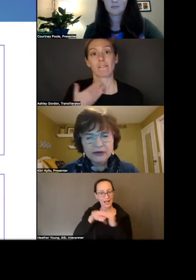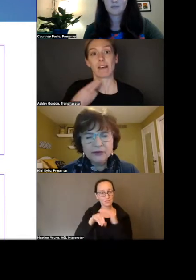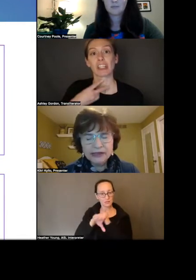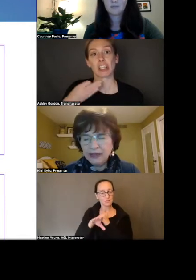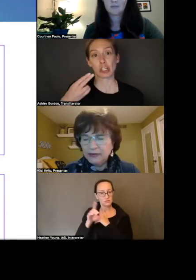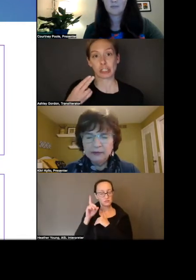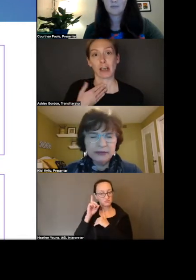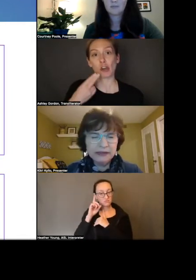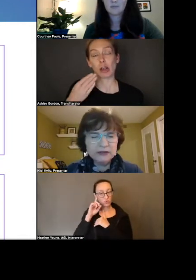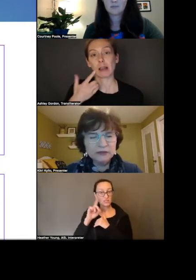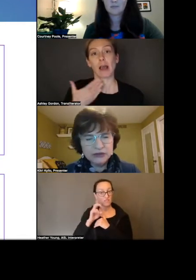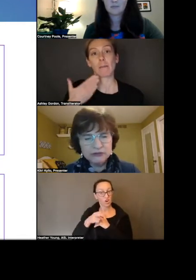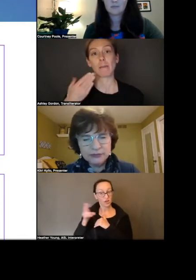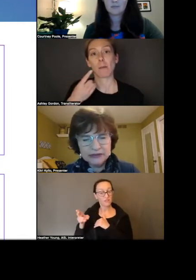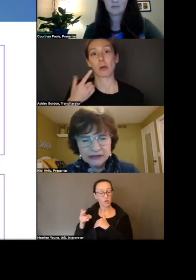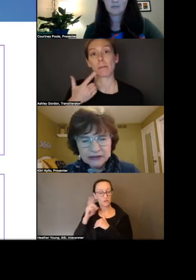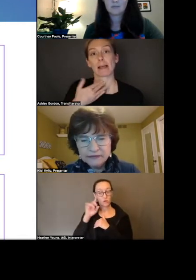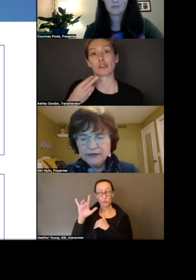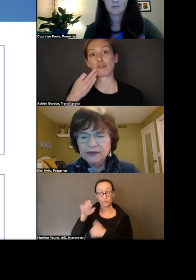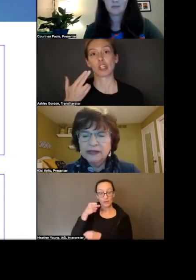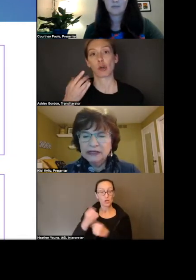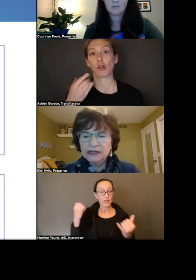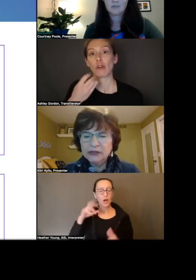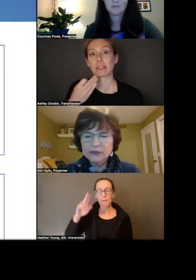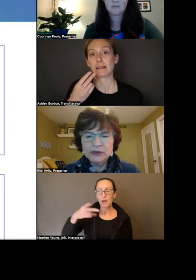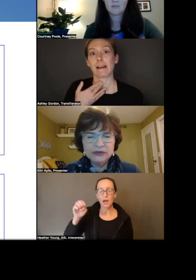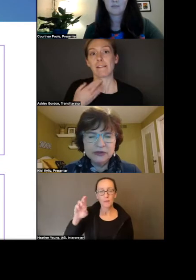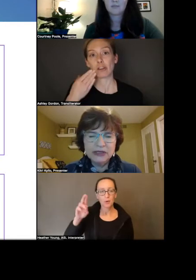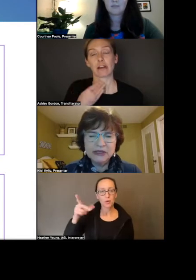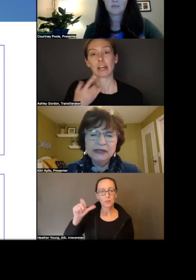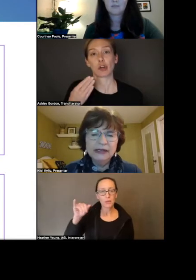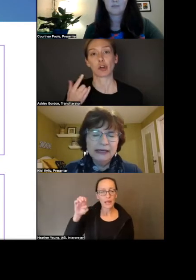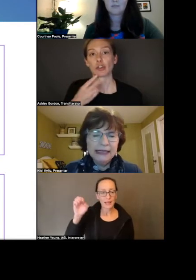And currently I'm the Upper Plains Regional Representative for the National Cued Speech Association,